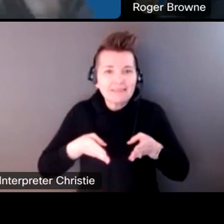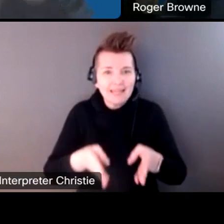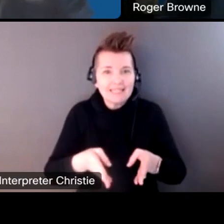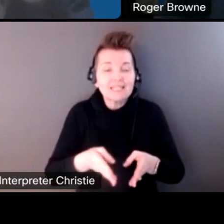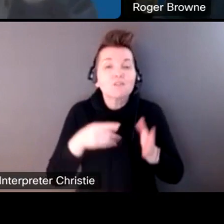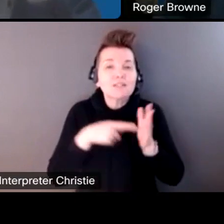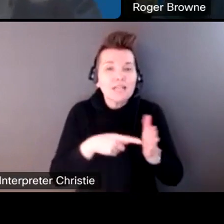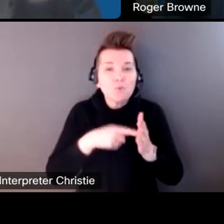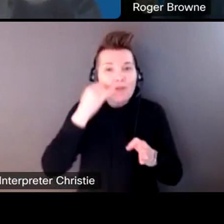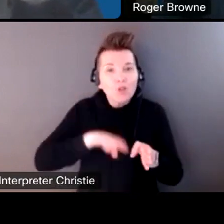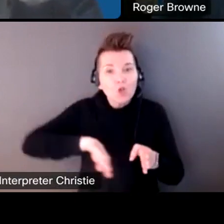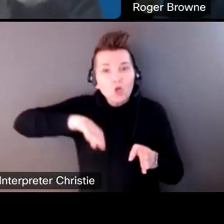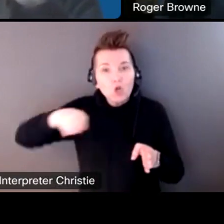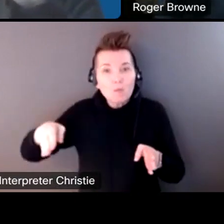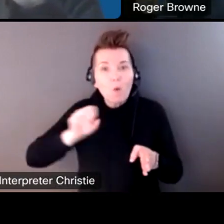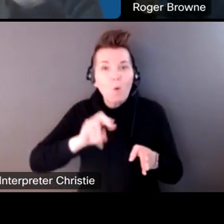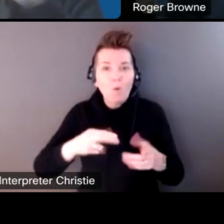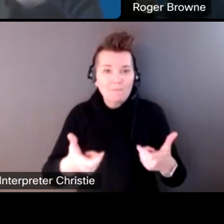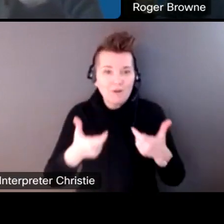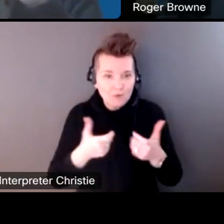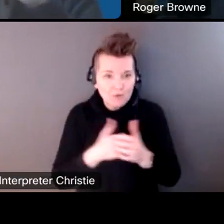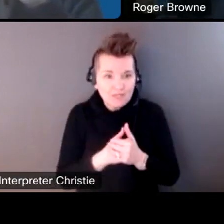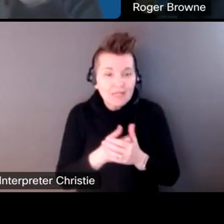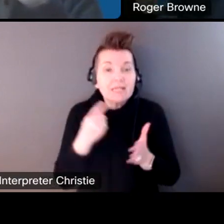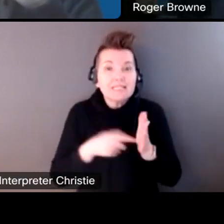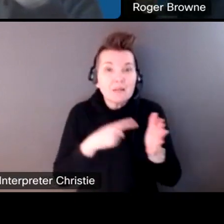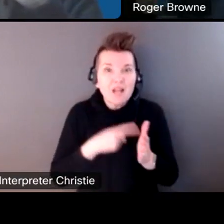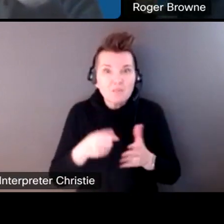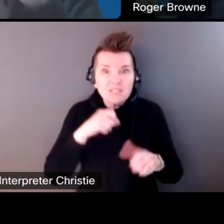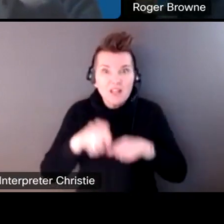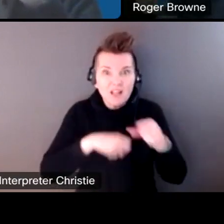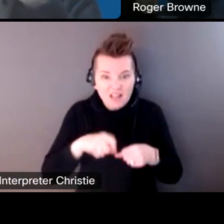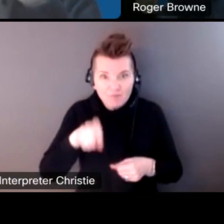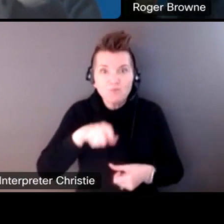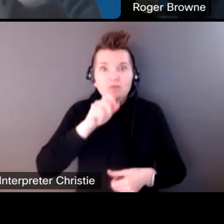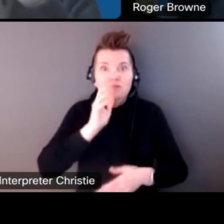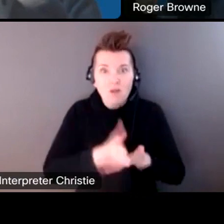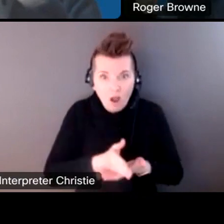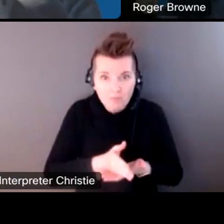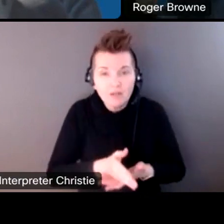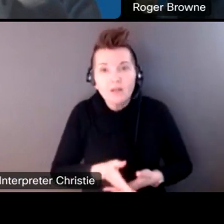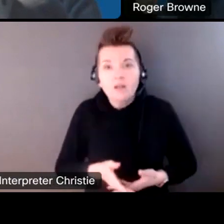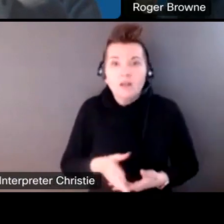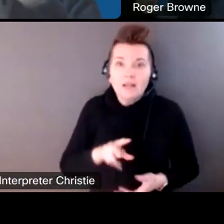A shut down lane may force a cyclist to carry their bike in the sidewalk if it's open.